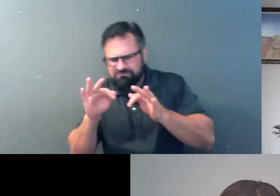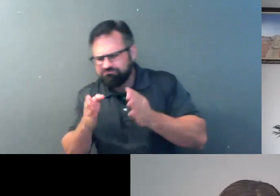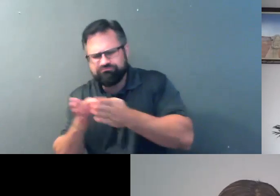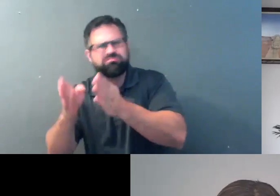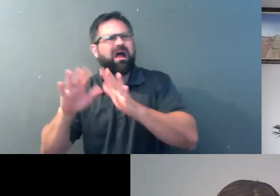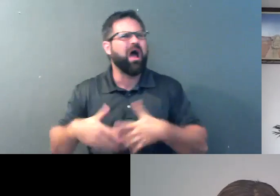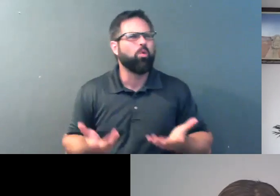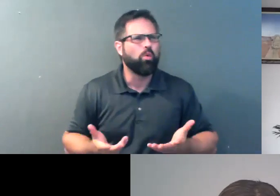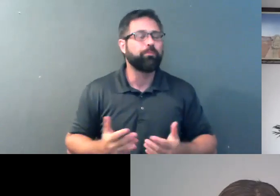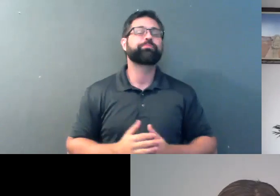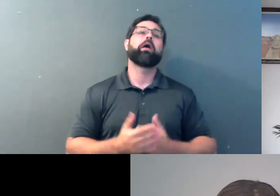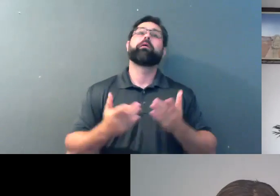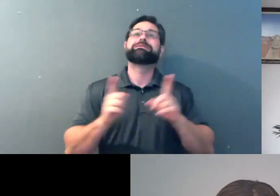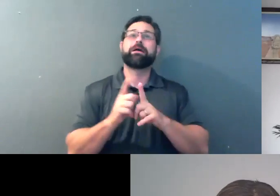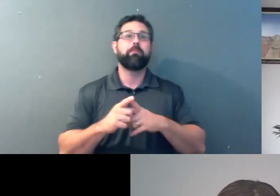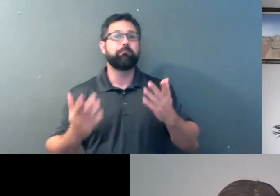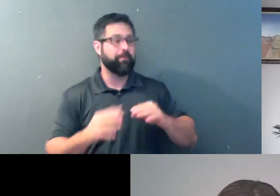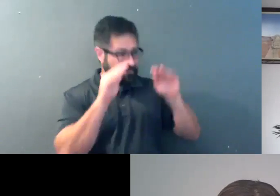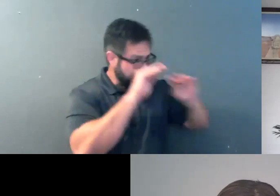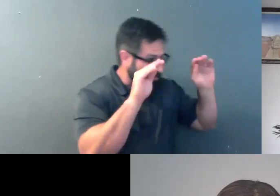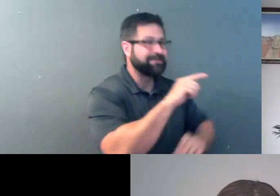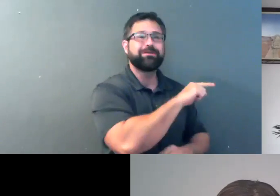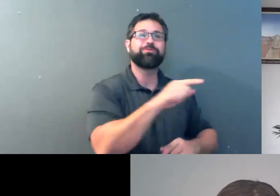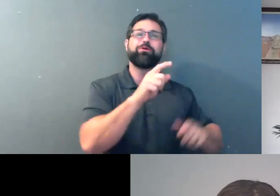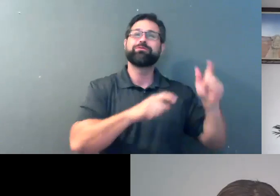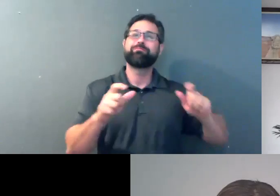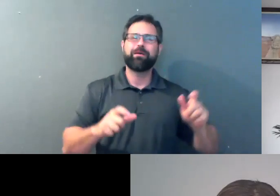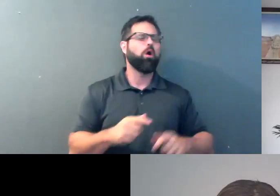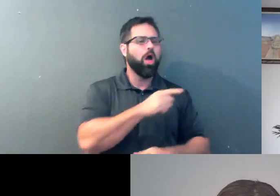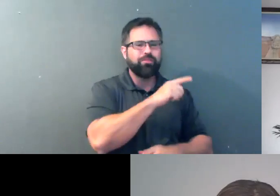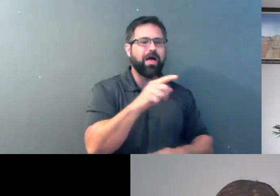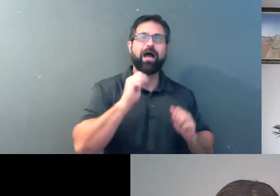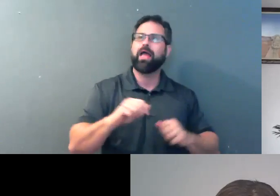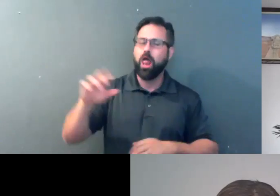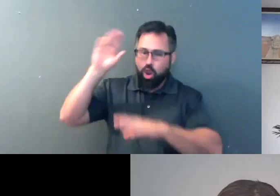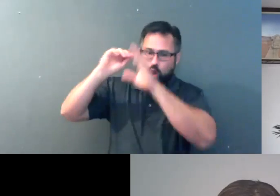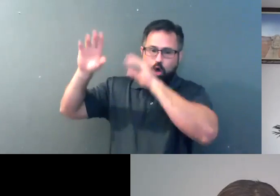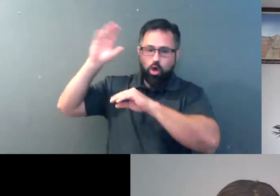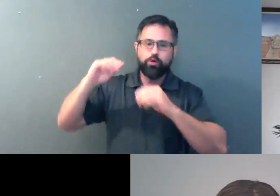to be able to you know become more familiar with the language of the the humanitarian system and